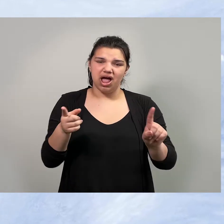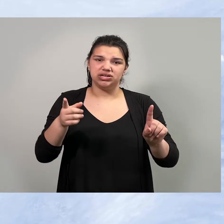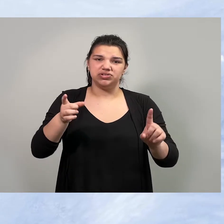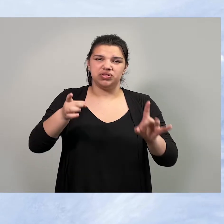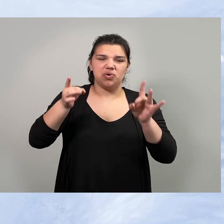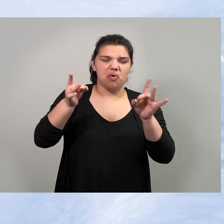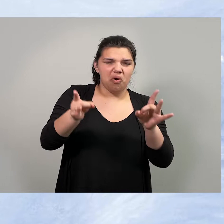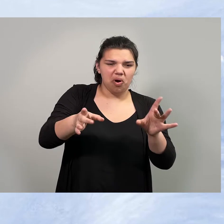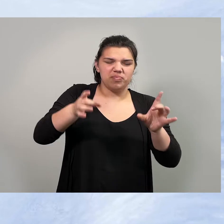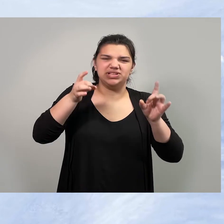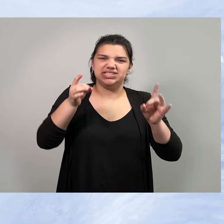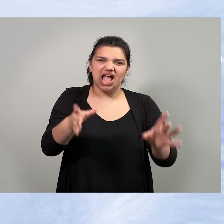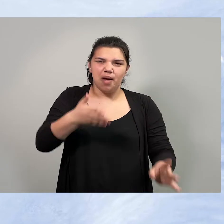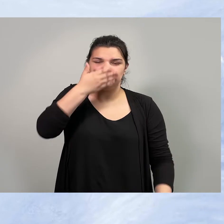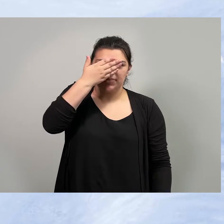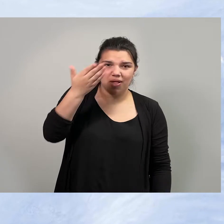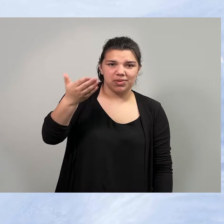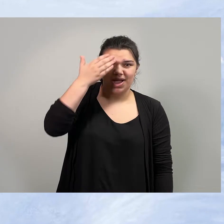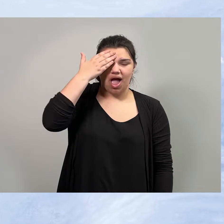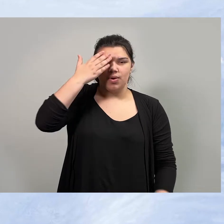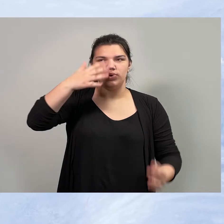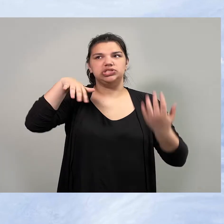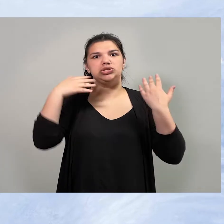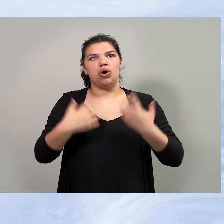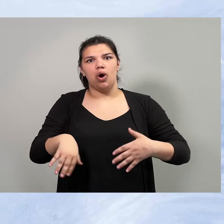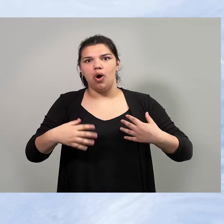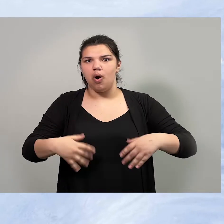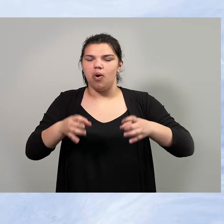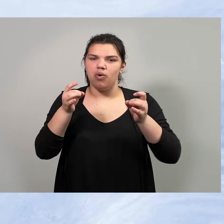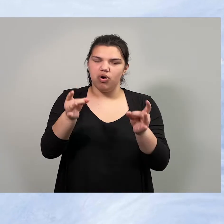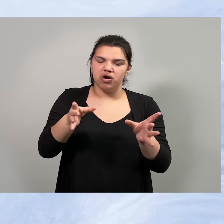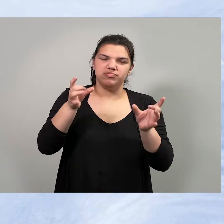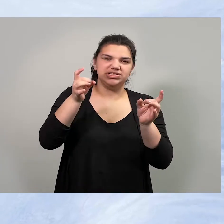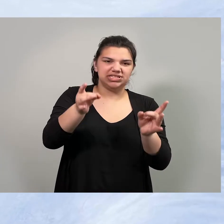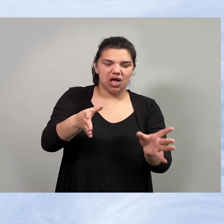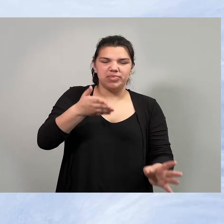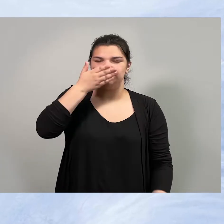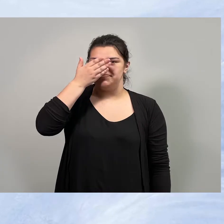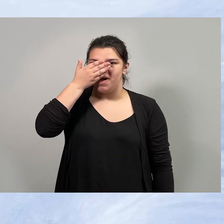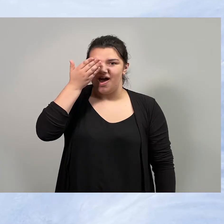smelly pirate was so terrible horrible and smelly that parrot Polly was his only friend.